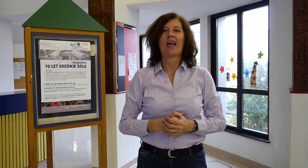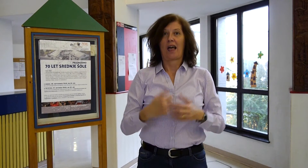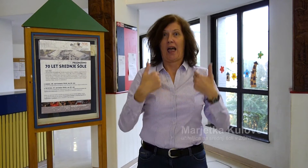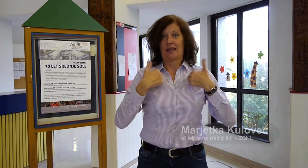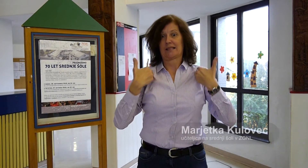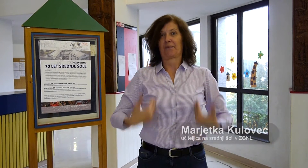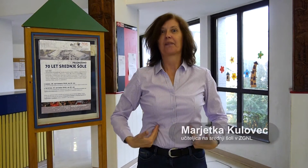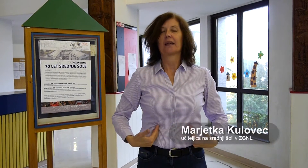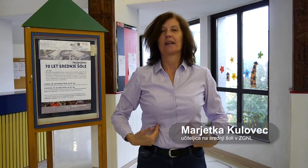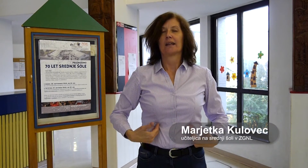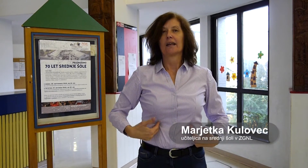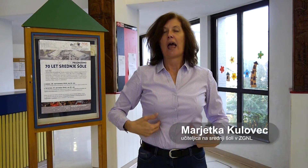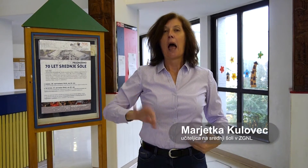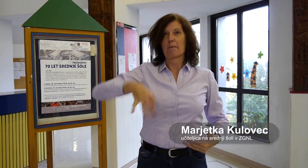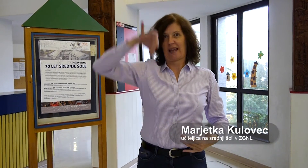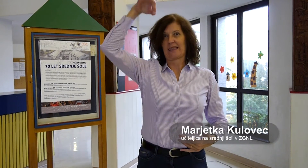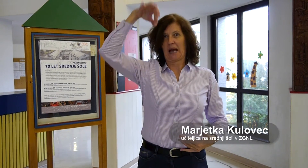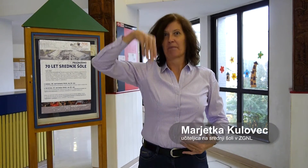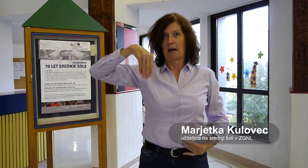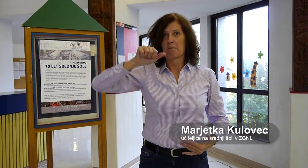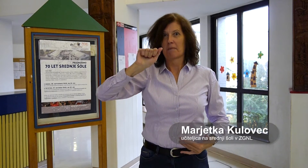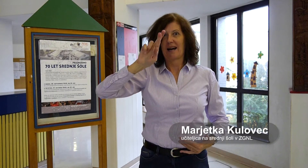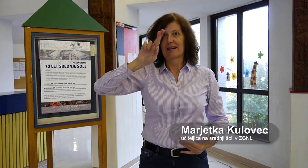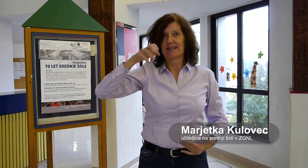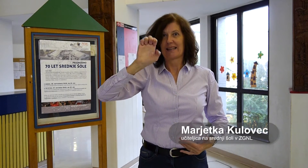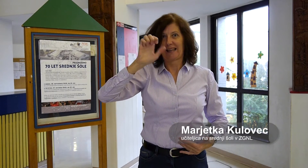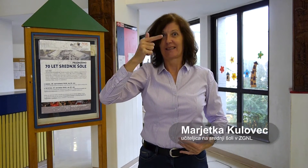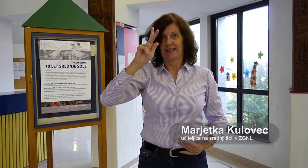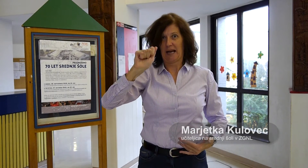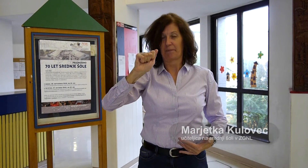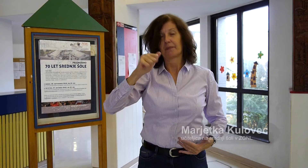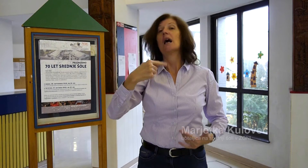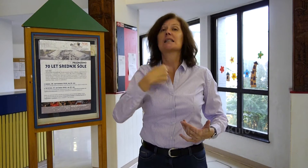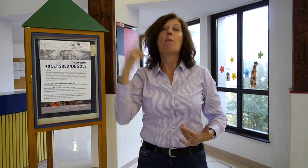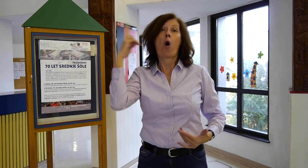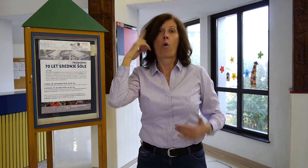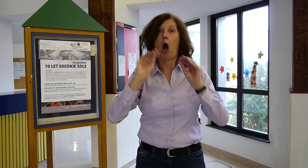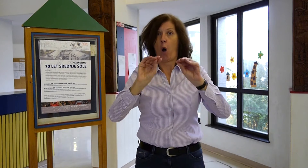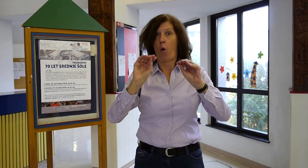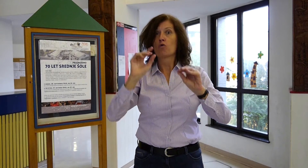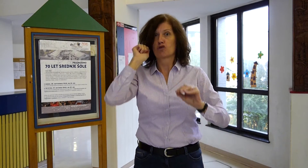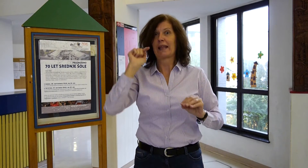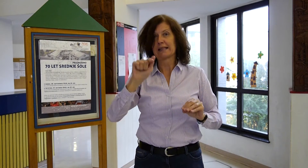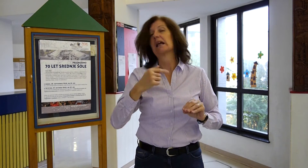I am Marjetka Kulovec I am a deaf teacher.